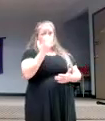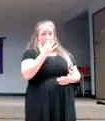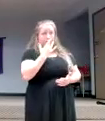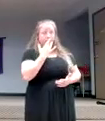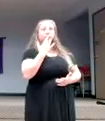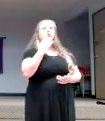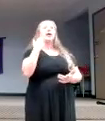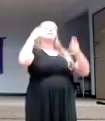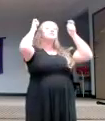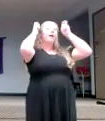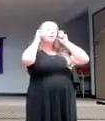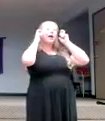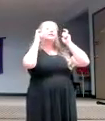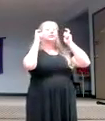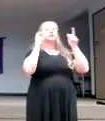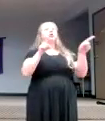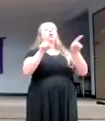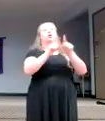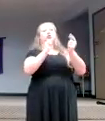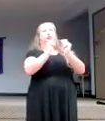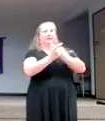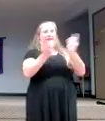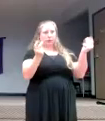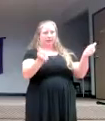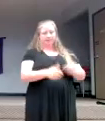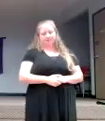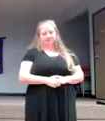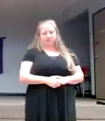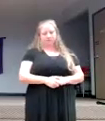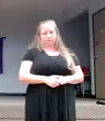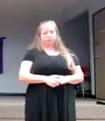headsets and we're gonna also translate this real quick. Buenas tardes, disculpa los que hagan español. Si hay aparatos que lo van a traducir en vivo todo lo que se haya dicho.